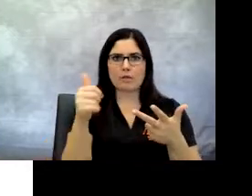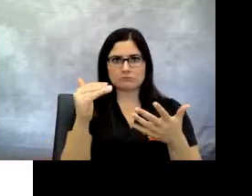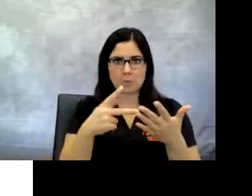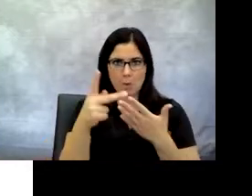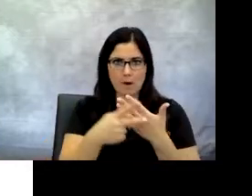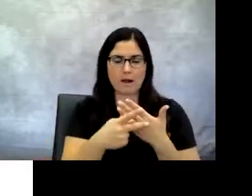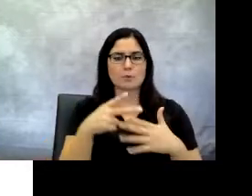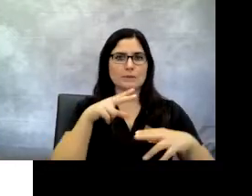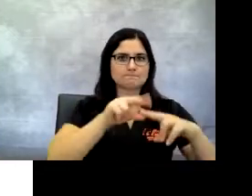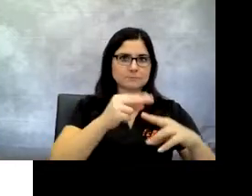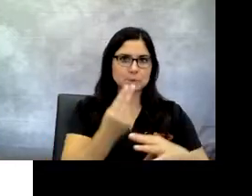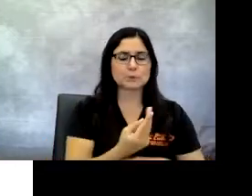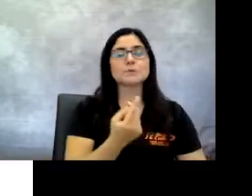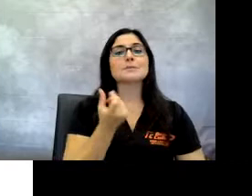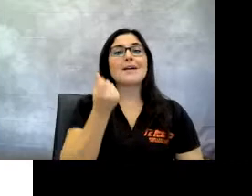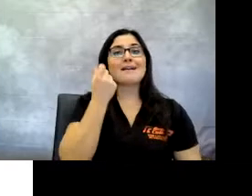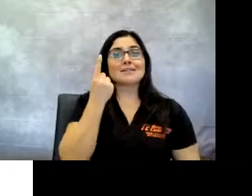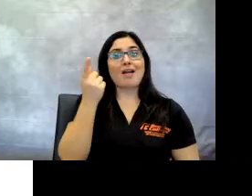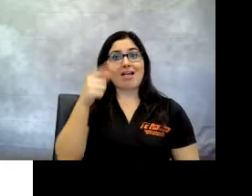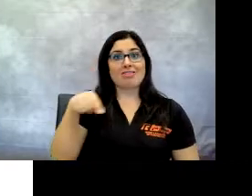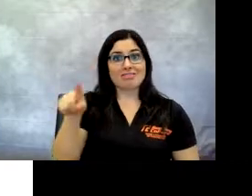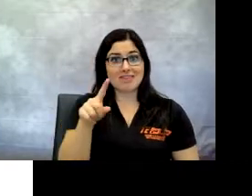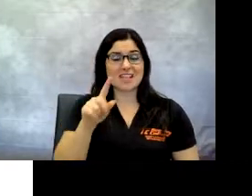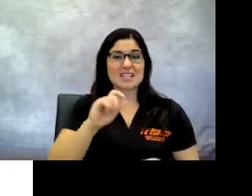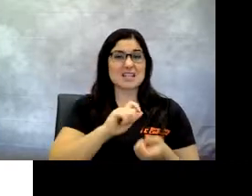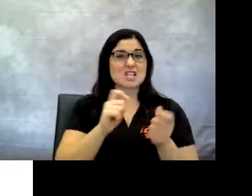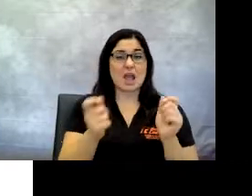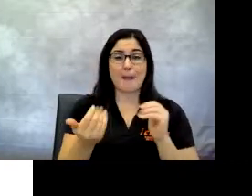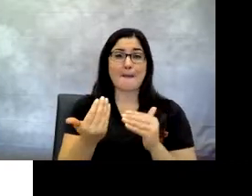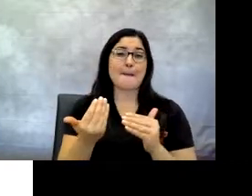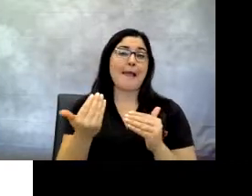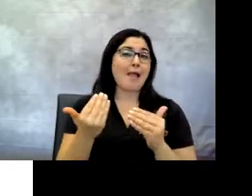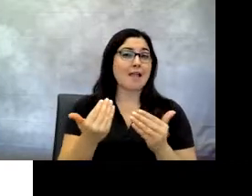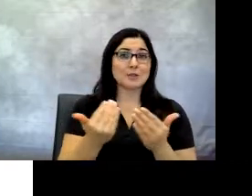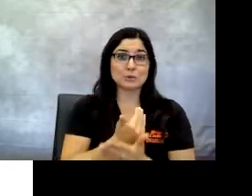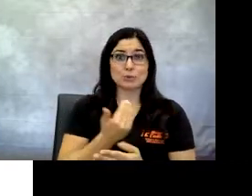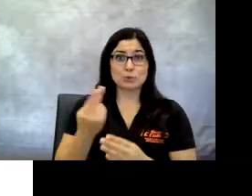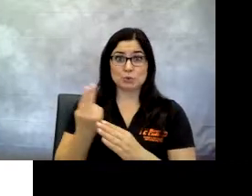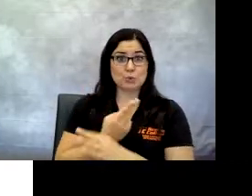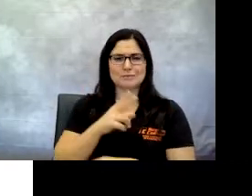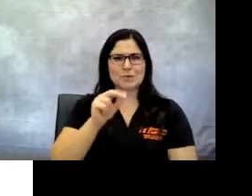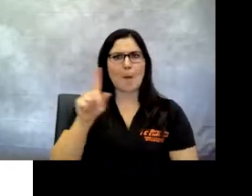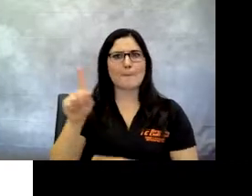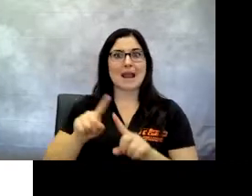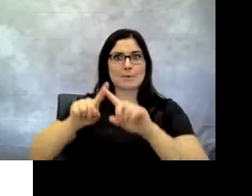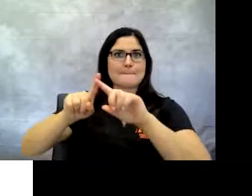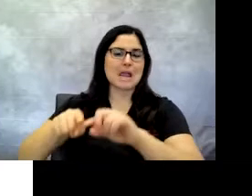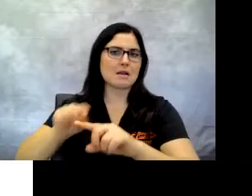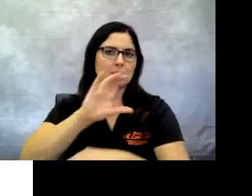all of those things got dialed up to an eleven. Once COVID put us inside. And away from each other in person. And so. There was.